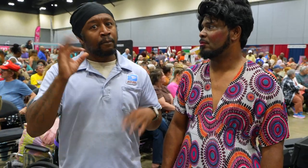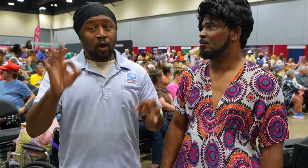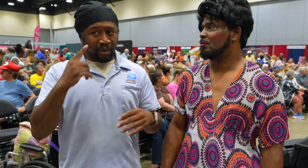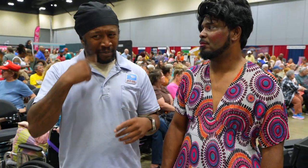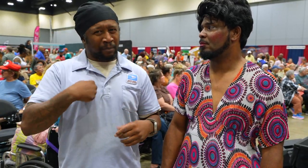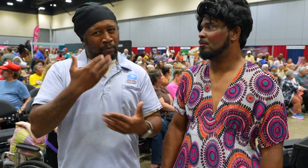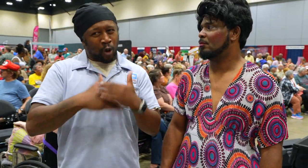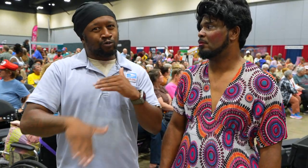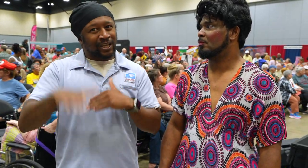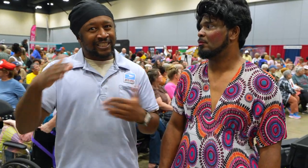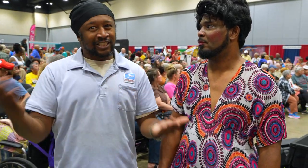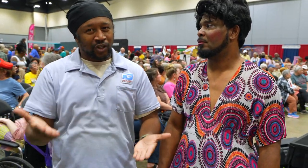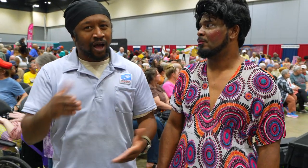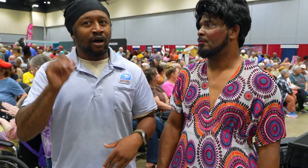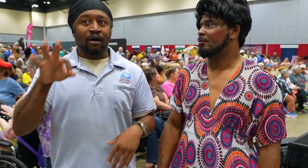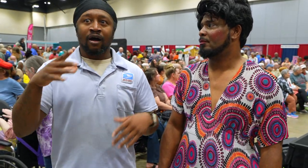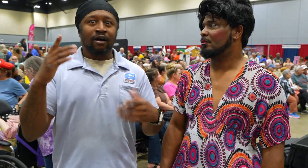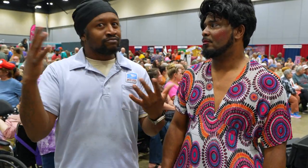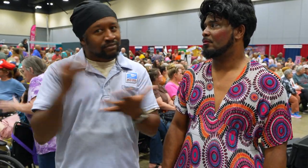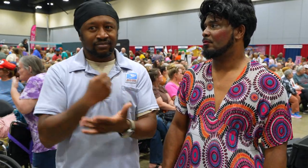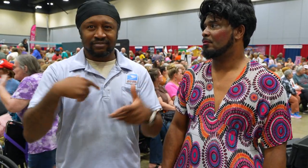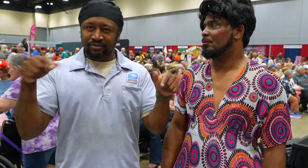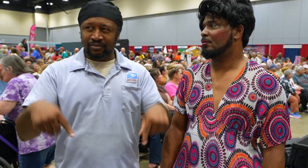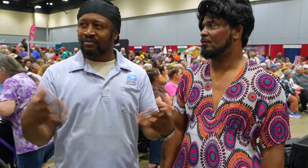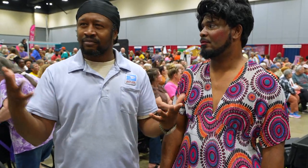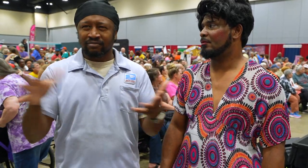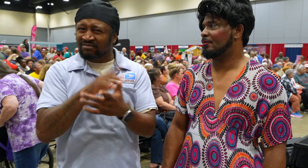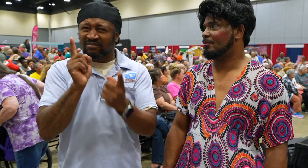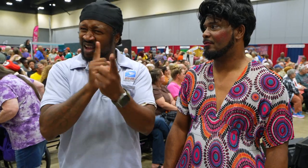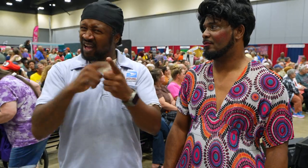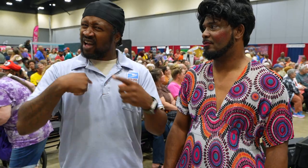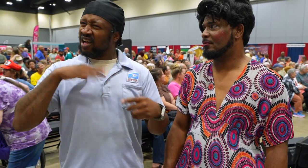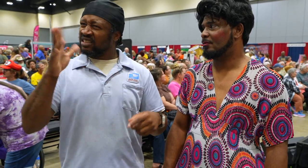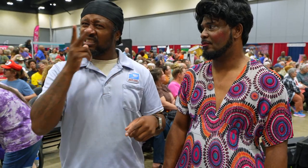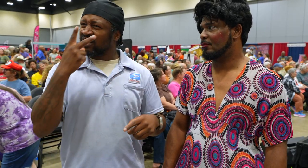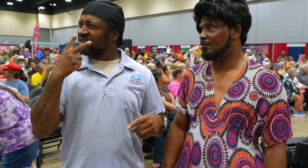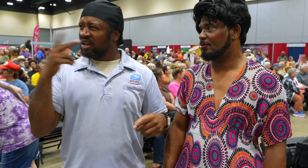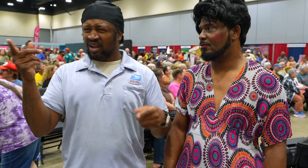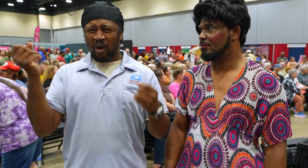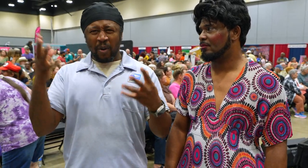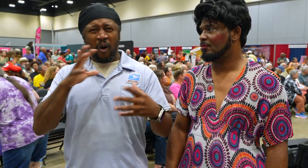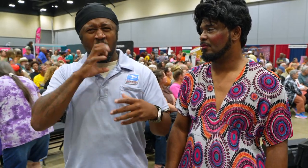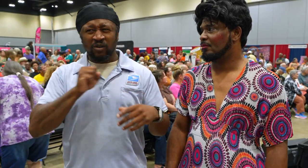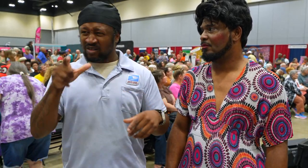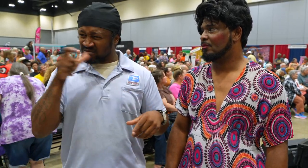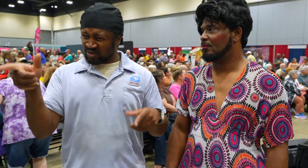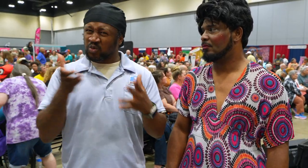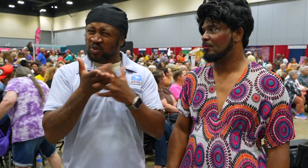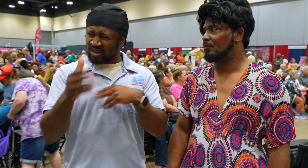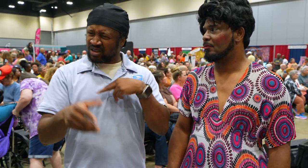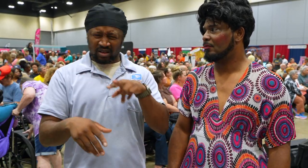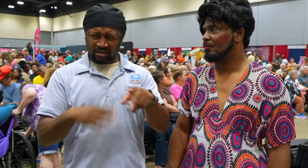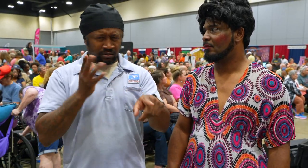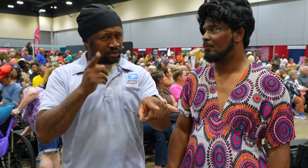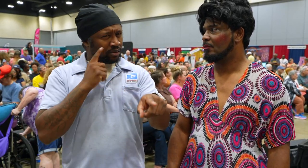so it’s perfect, especially since I was born and raised here. This is a great time for me to see familiar faces and meet new ones who already know me.